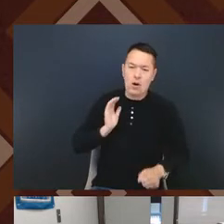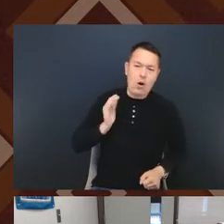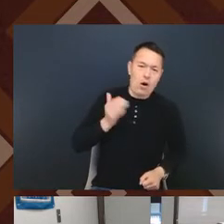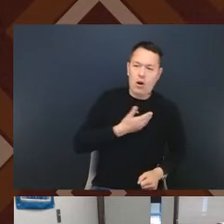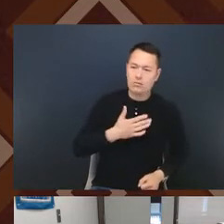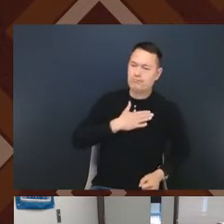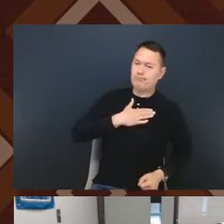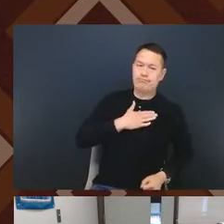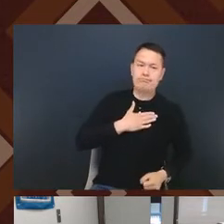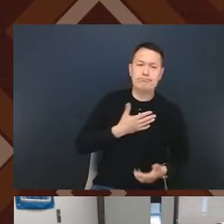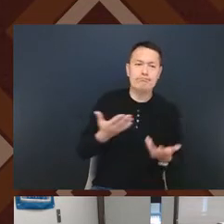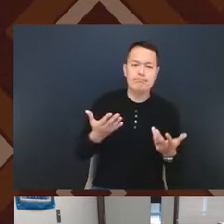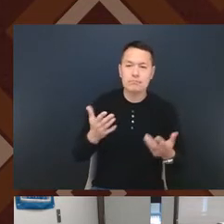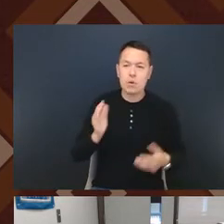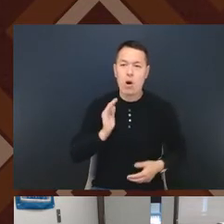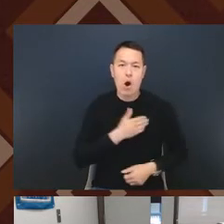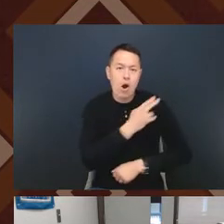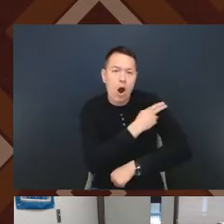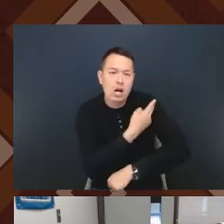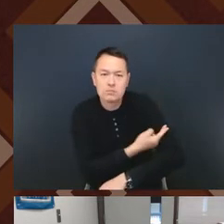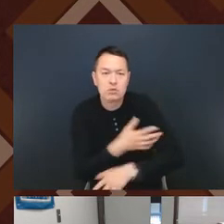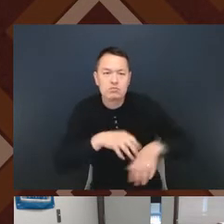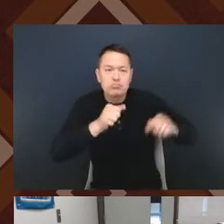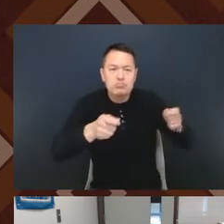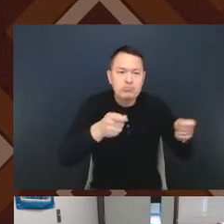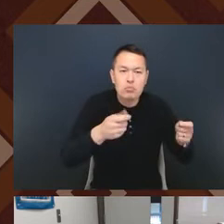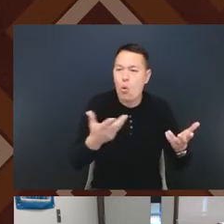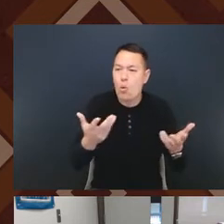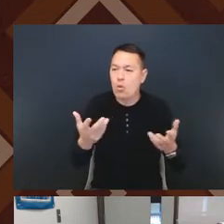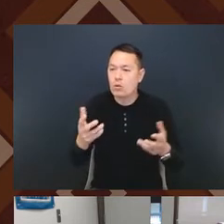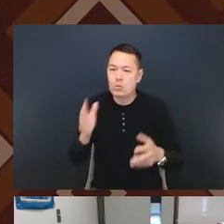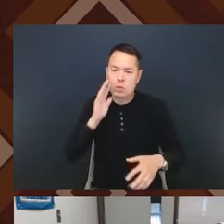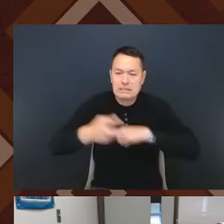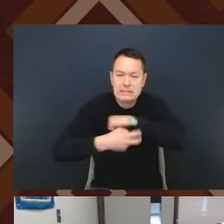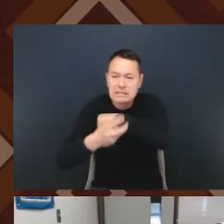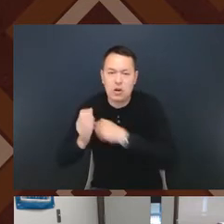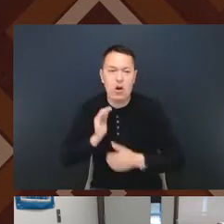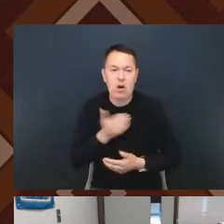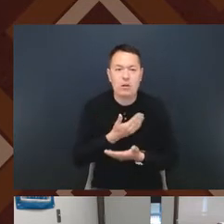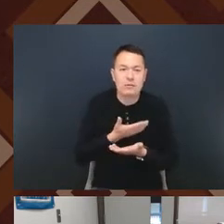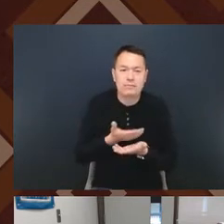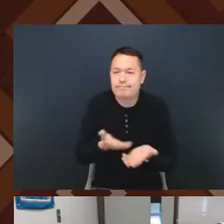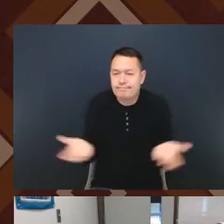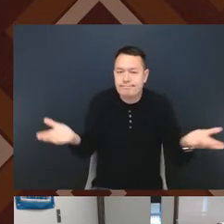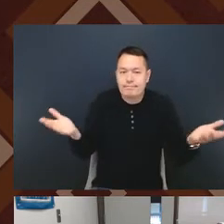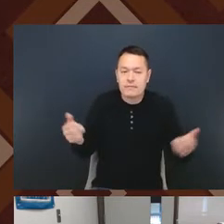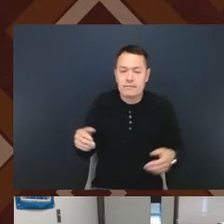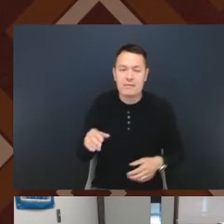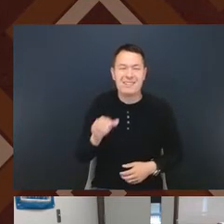you know, our hospitals they're coming for this or they're coming for that. Right. It's it's it's interesting, right?